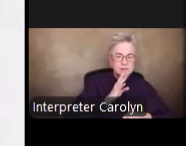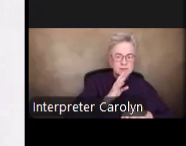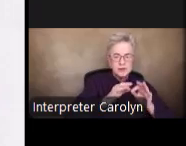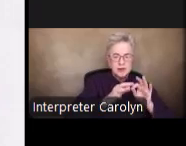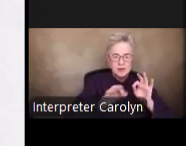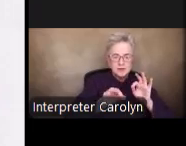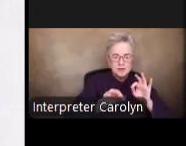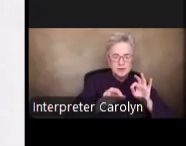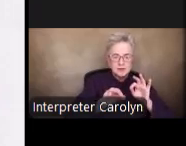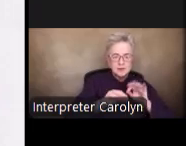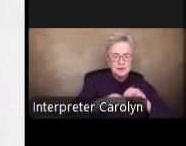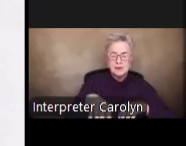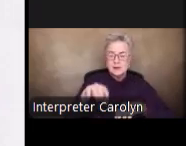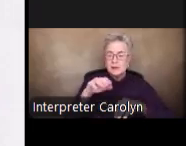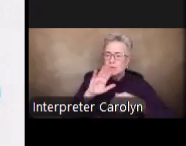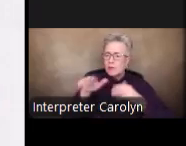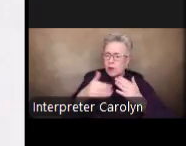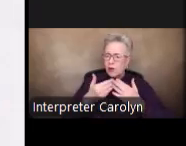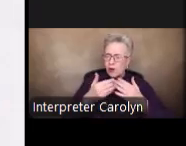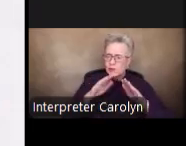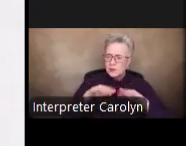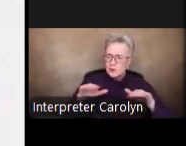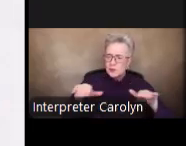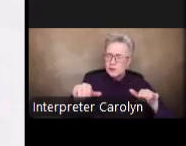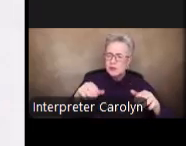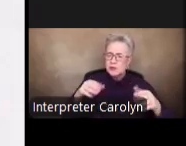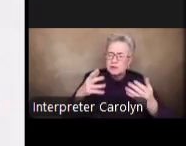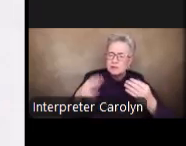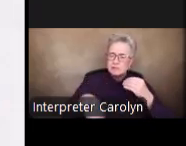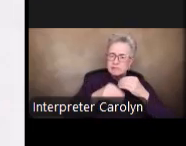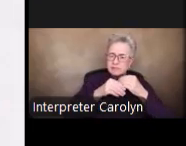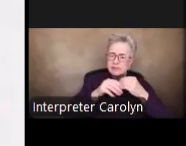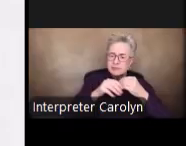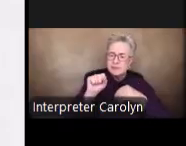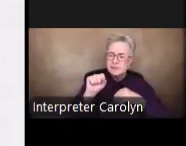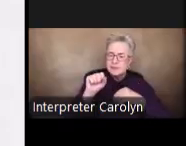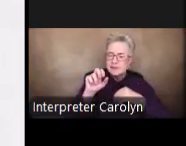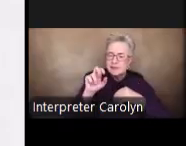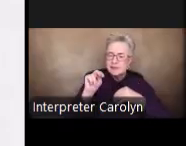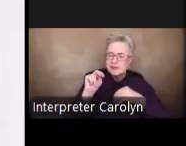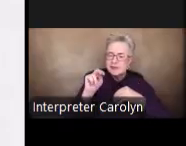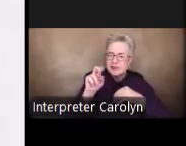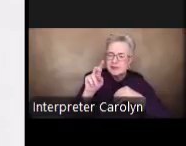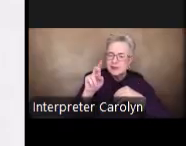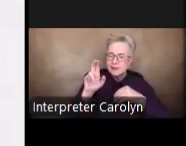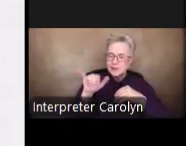For all children, adding language into sensory play activities, vocalizations, gestures, signs